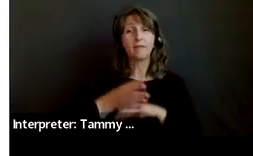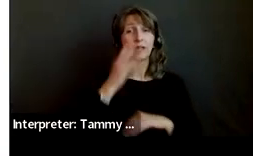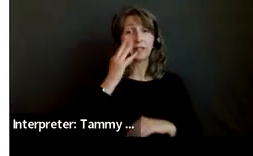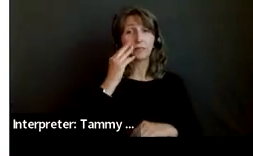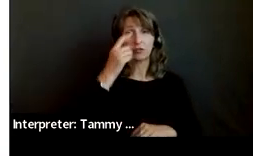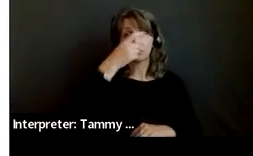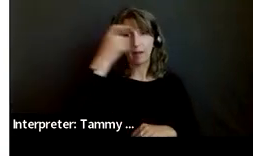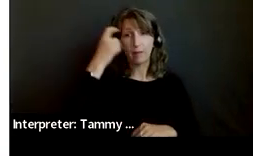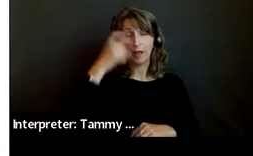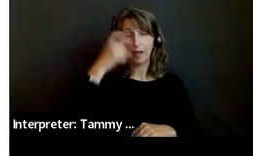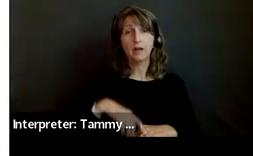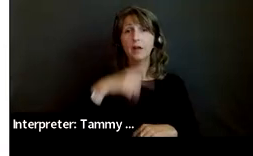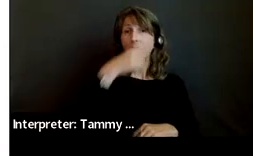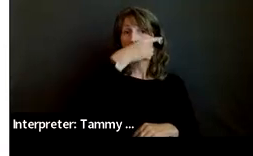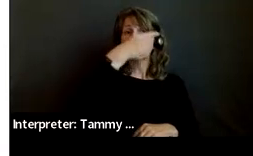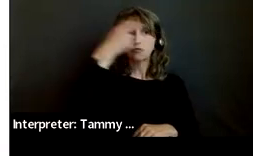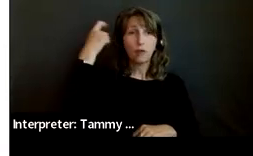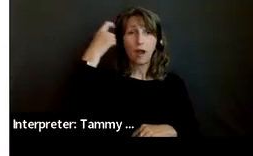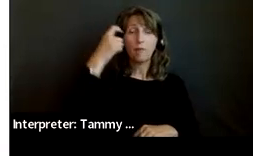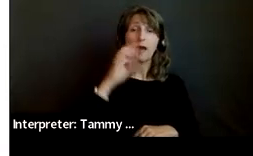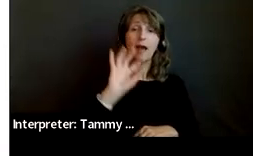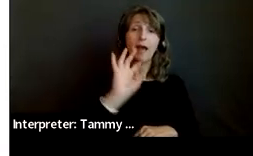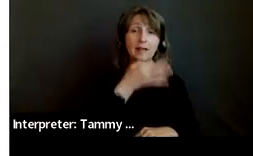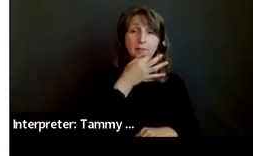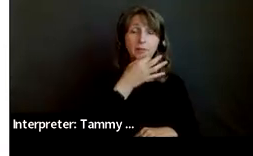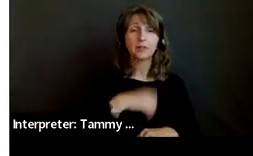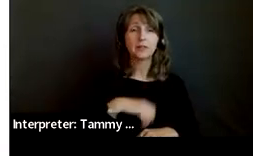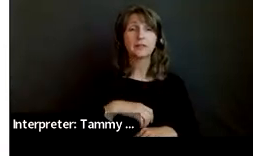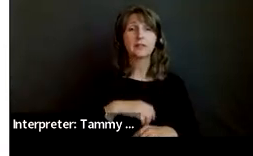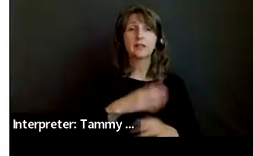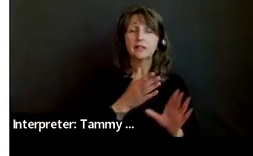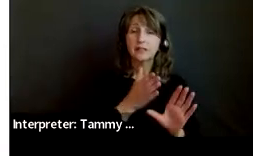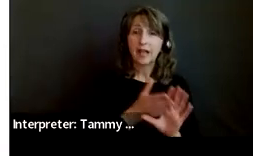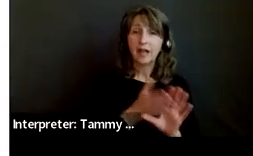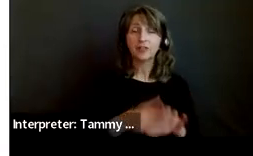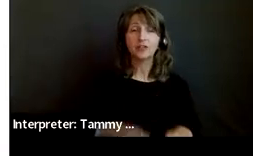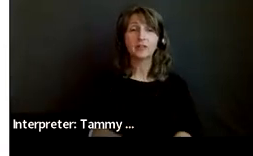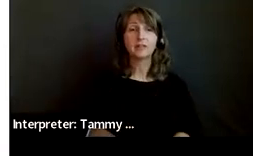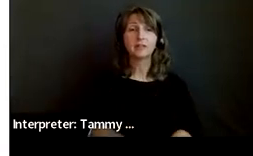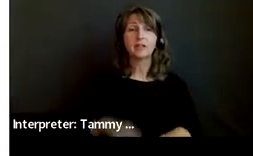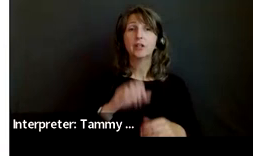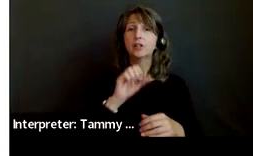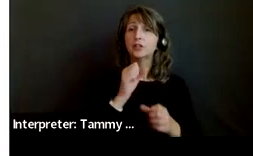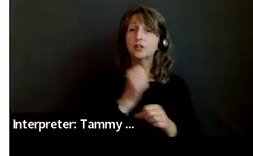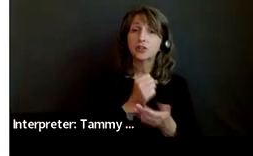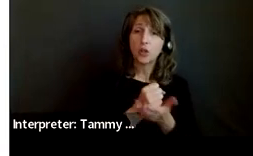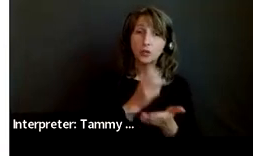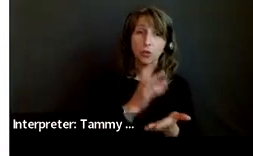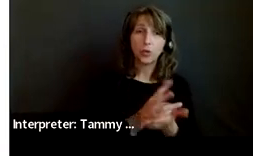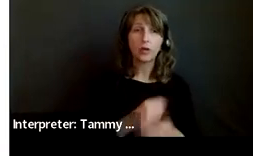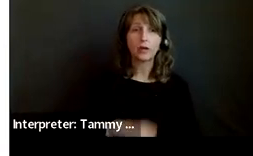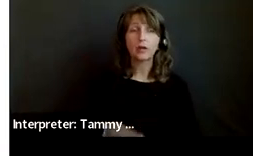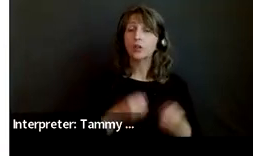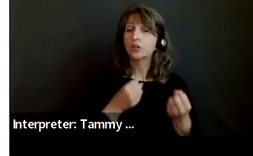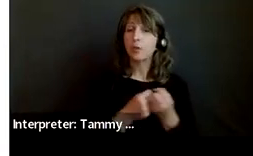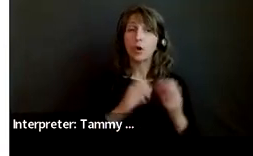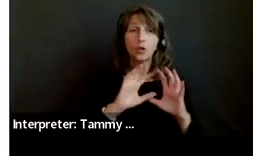Trauma experts, trauma psychologists, trauma therapists, counselors, social workers, whatever it may be, someone who specializes in trauma.